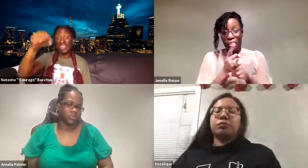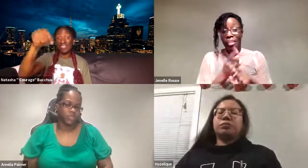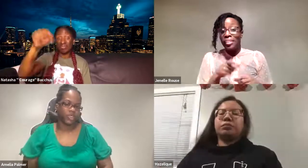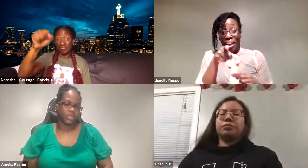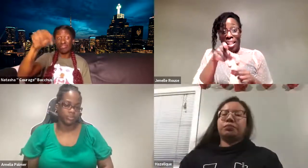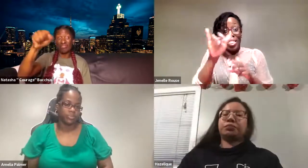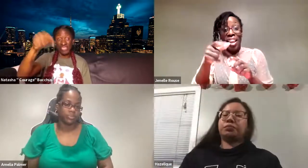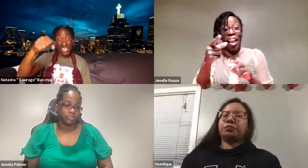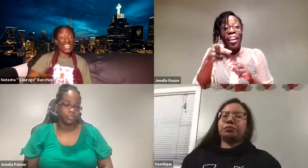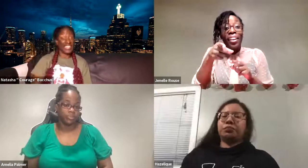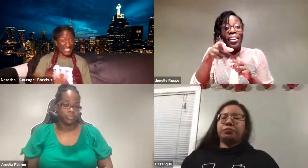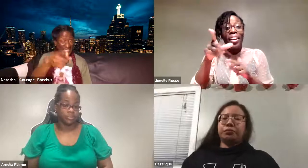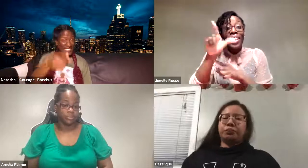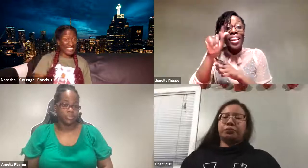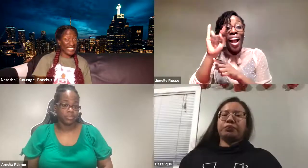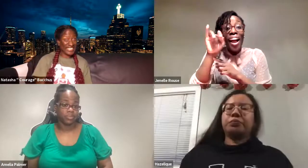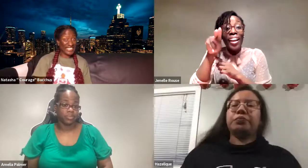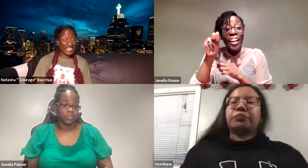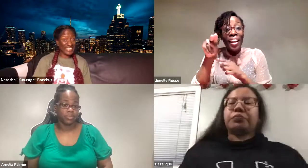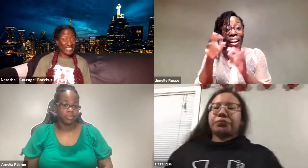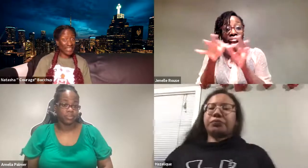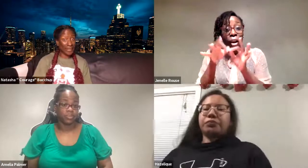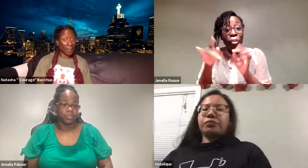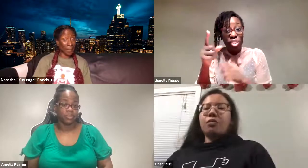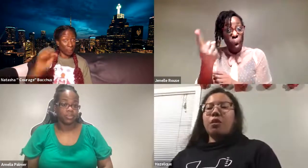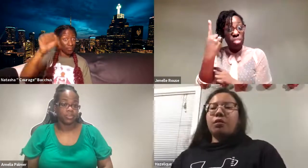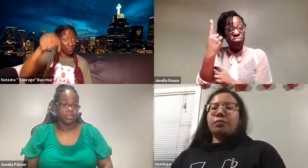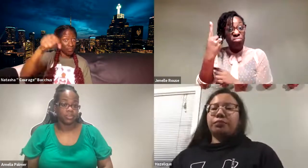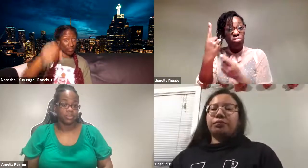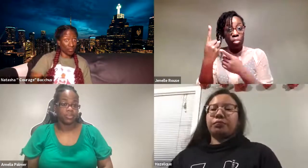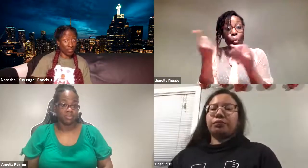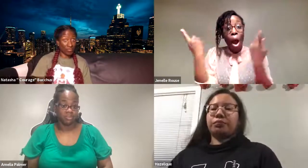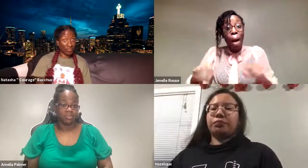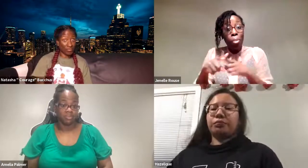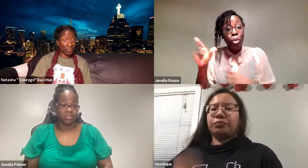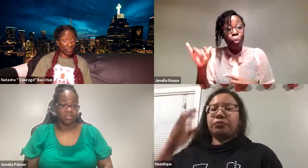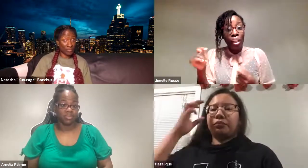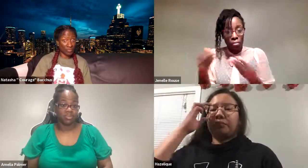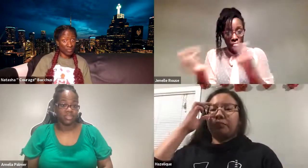indigenous peoples and indigenous languages - Dr. Jenelle speaking and yeah american sign